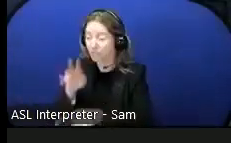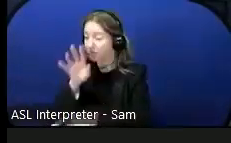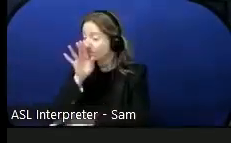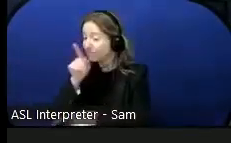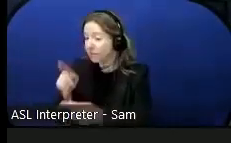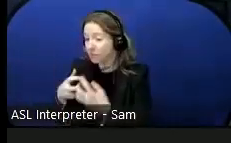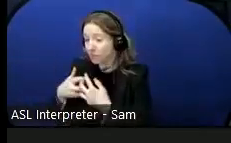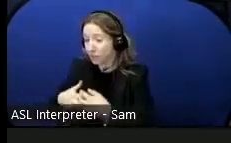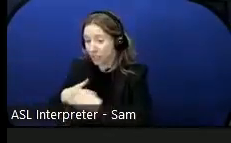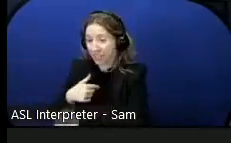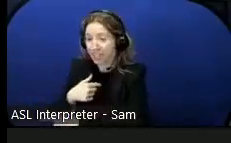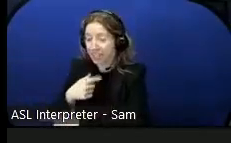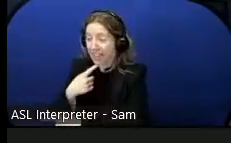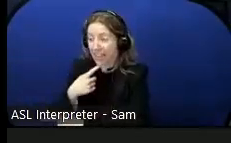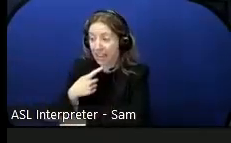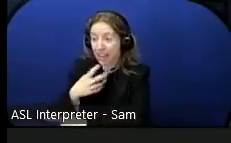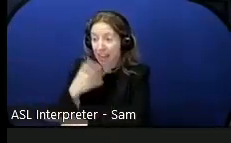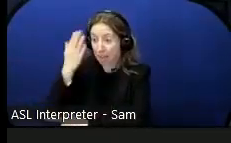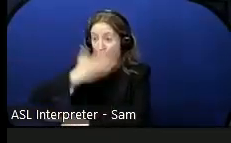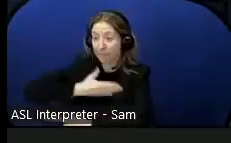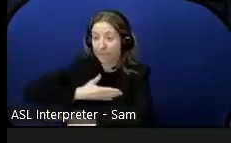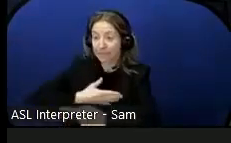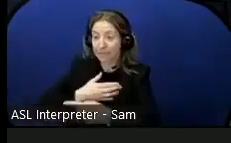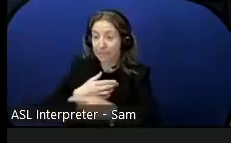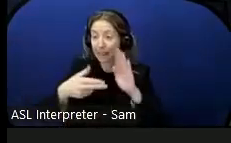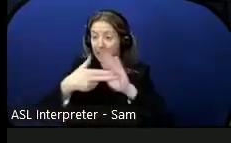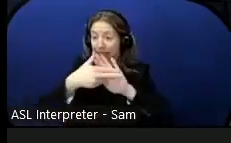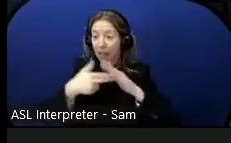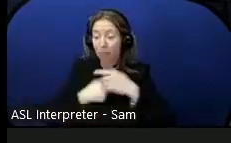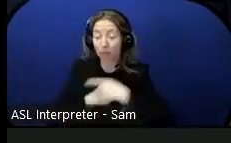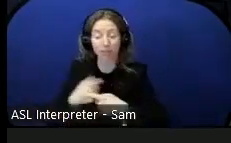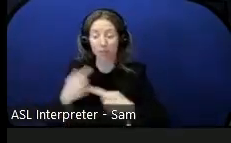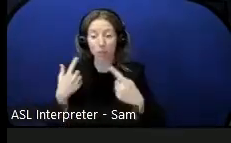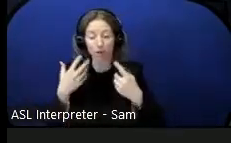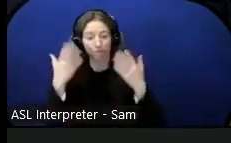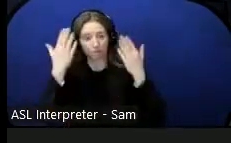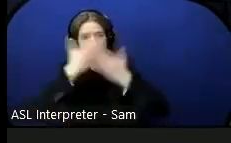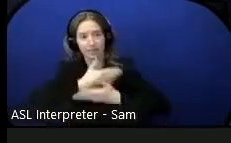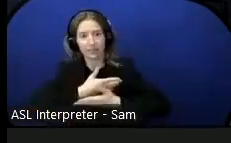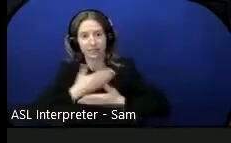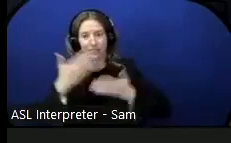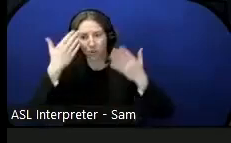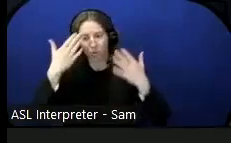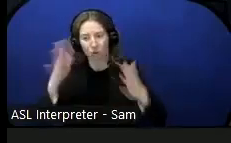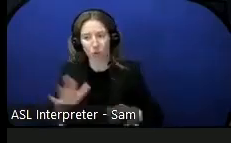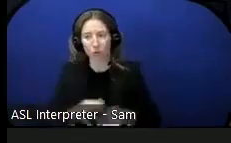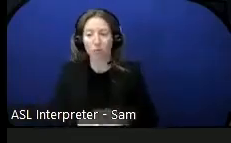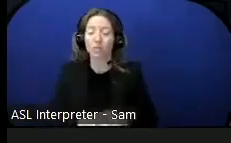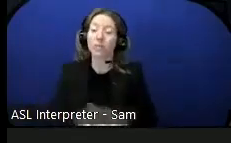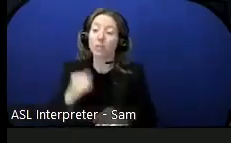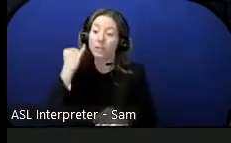to start typing or to make a selection, someone with a cognitive disability might forget what they were supposed to type, especially if it's a long box.